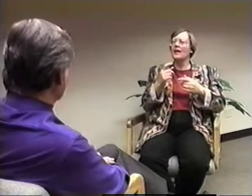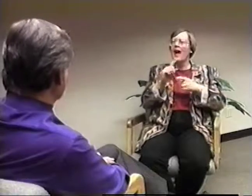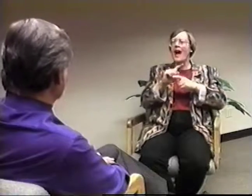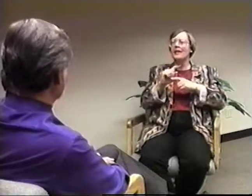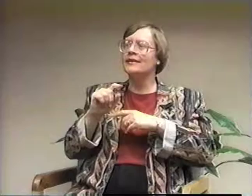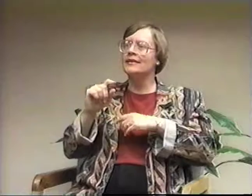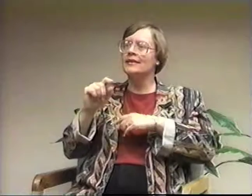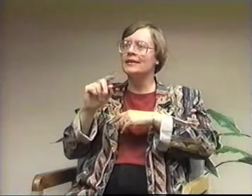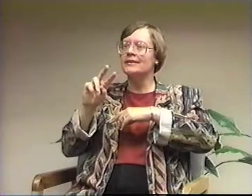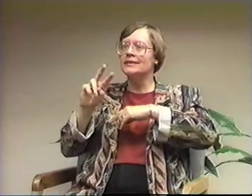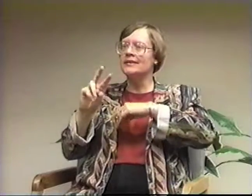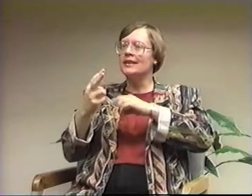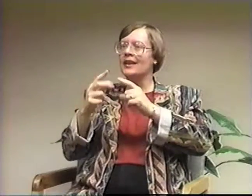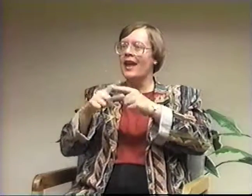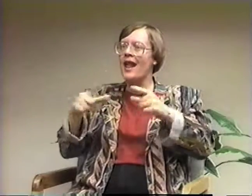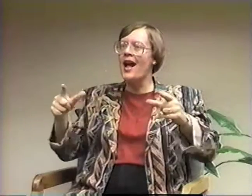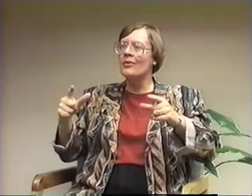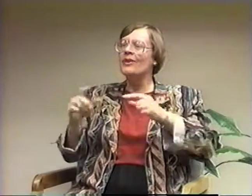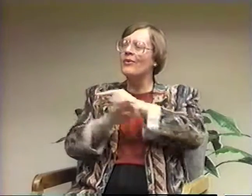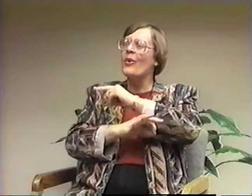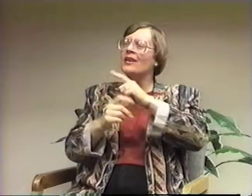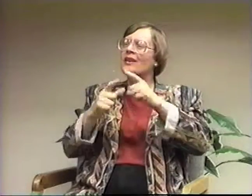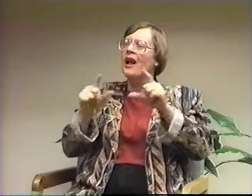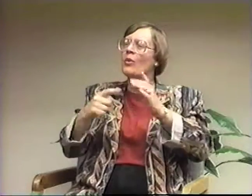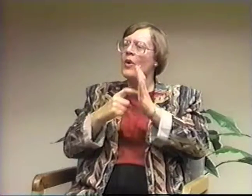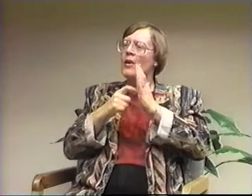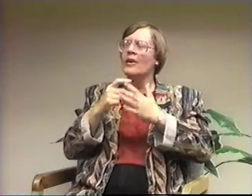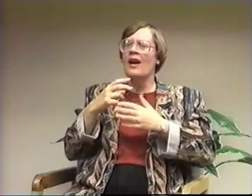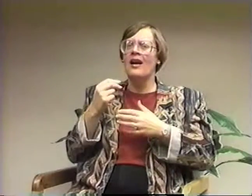There are many more ASL classes being offered,